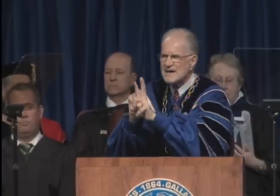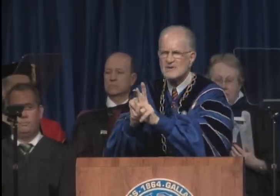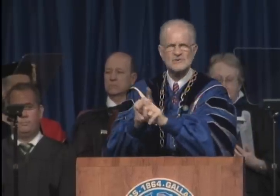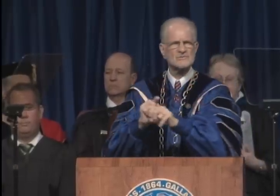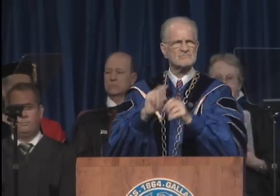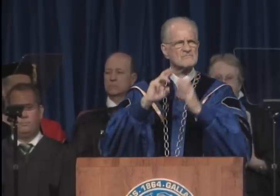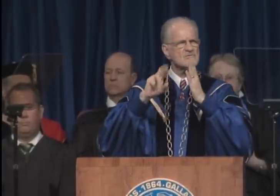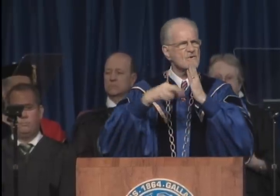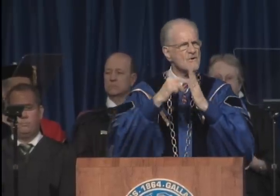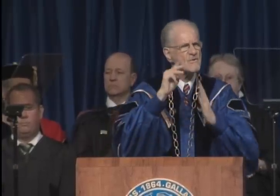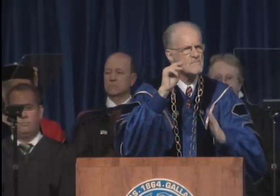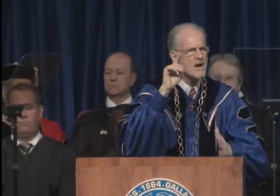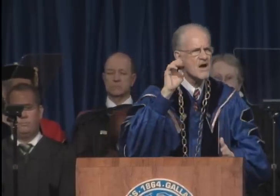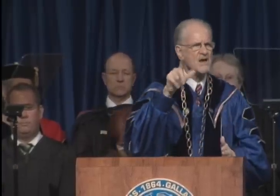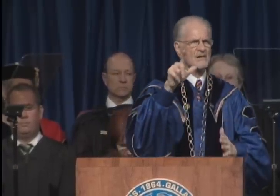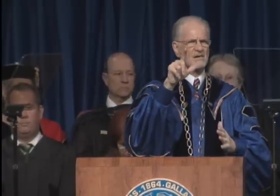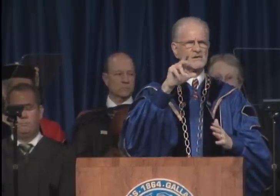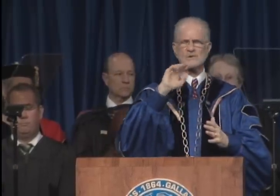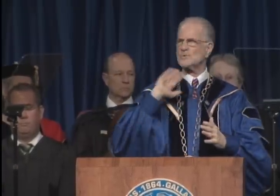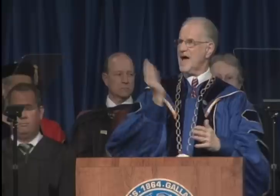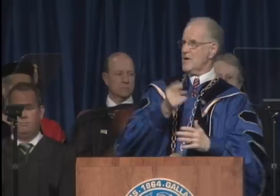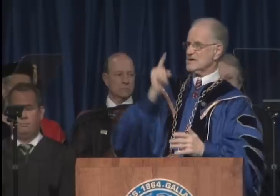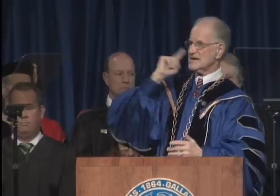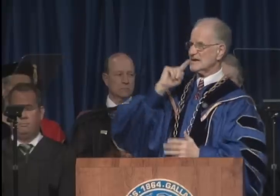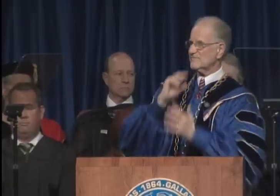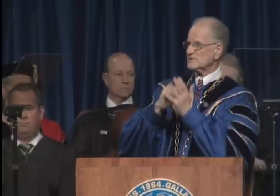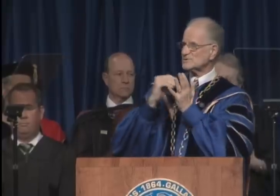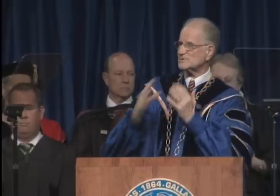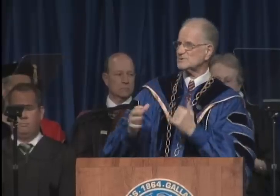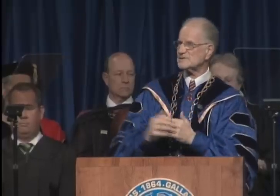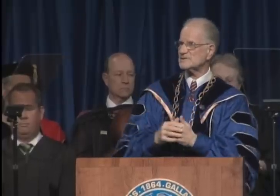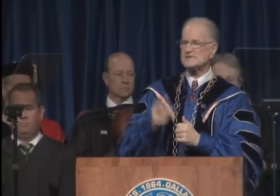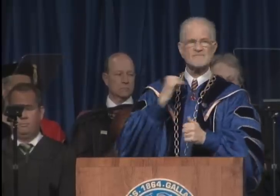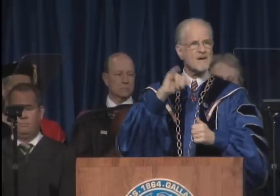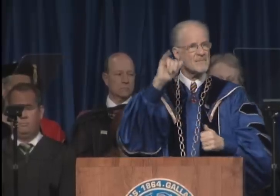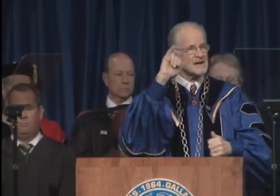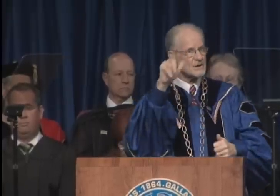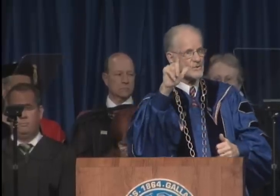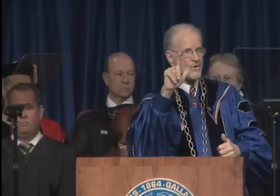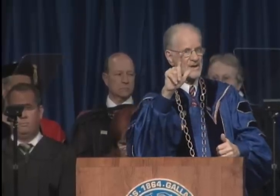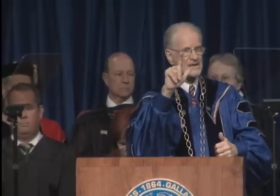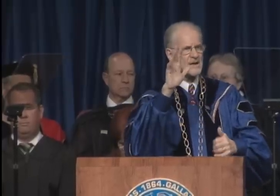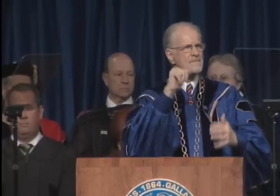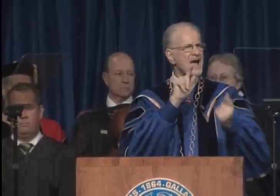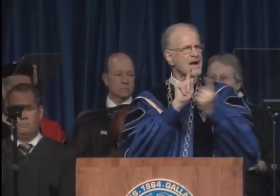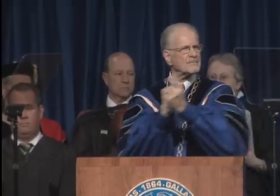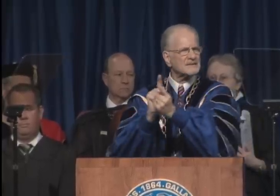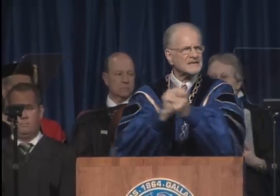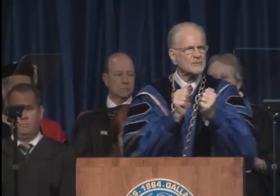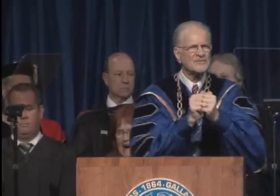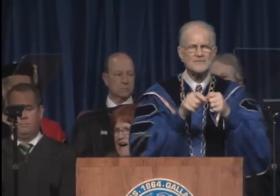He was a mentor and role model to our deaf students from Illinois by meeting with them during his visits